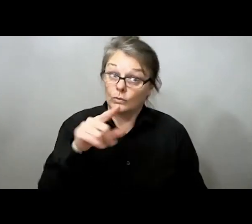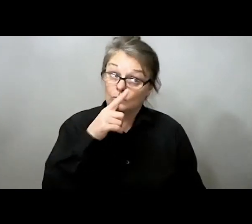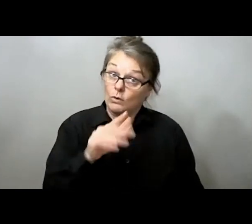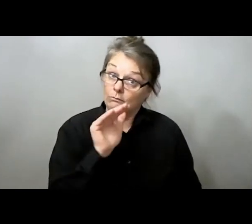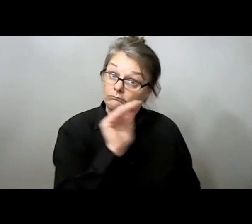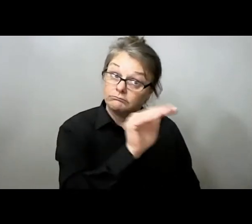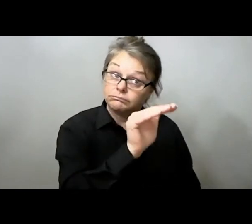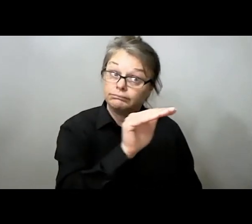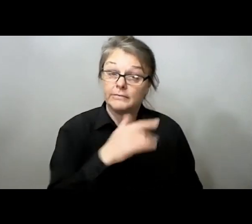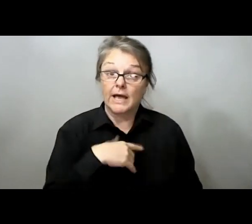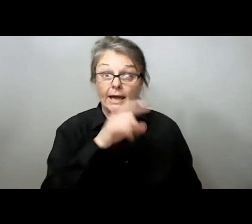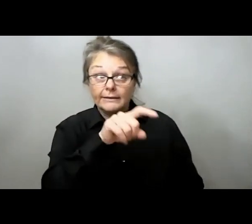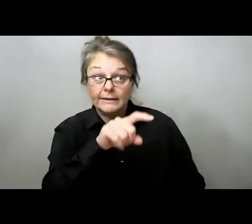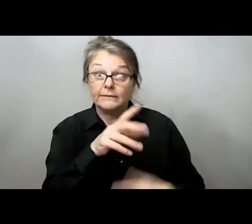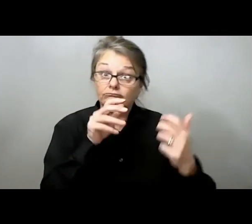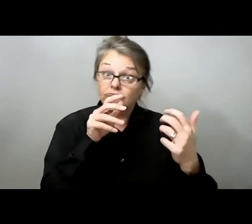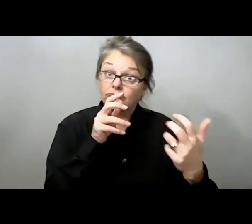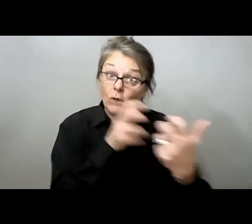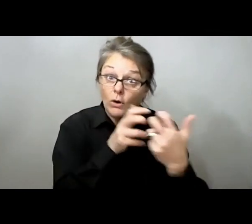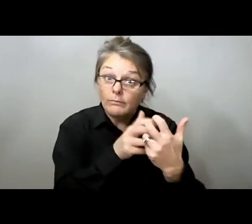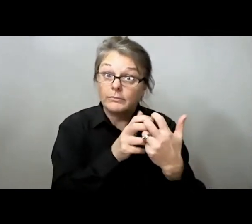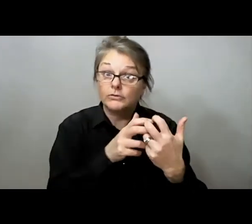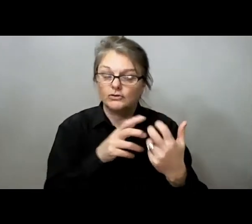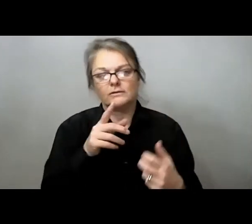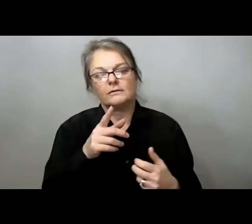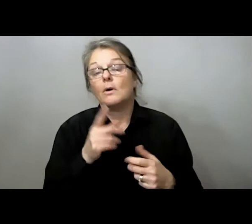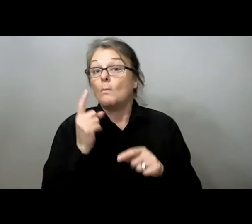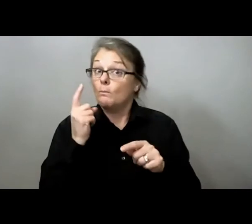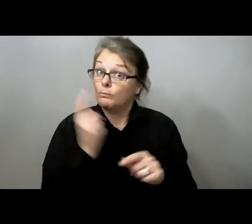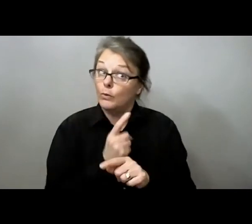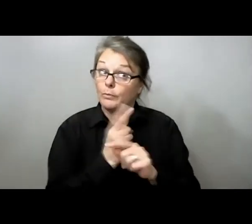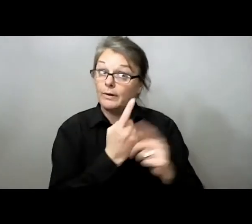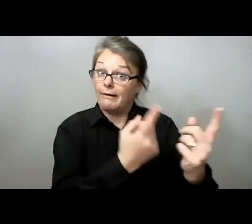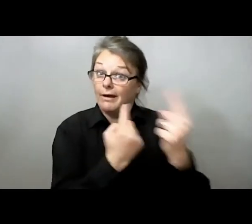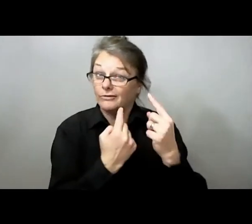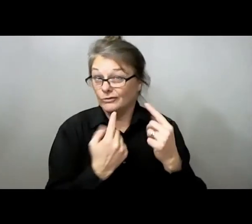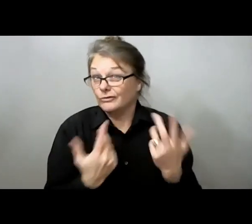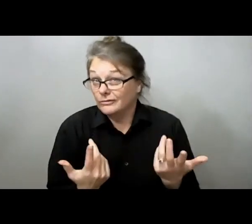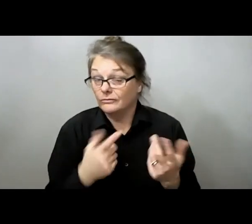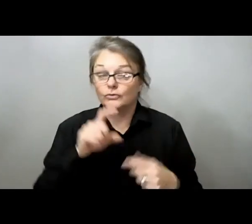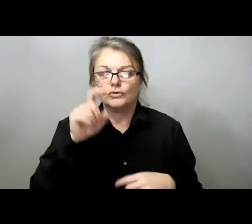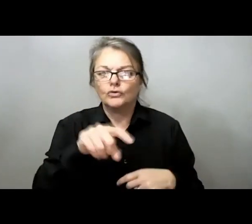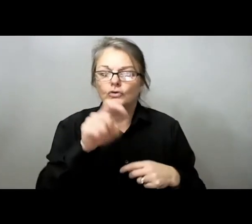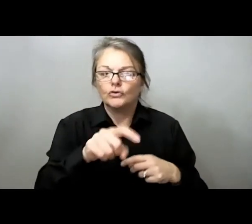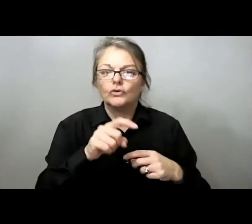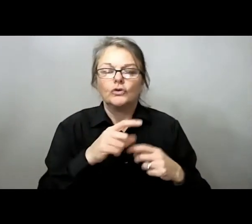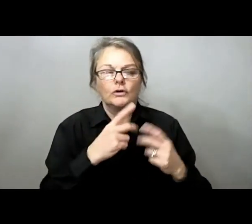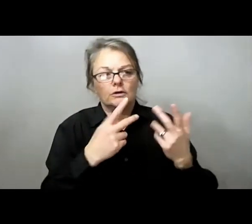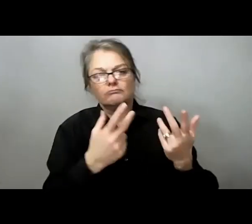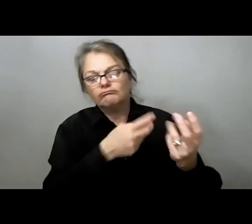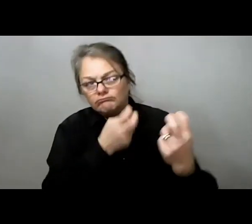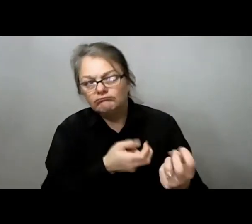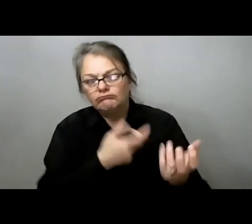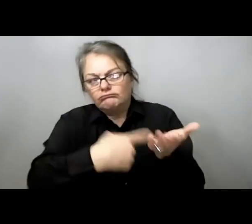A PROPER AND APPROPRIATE RESPONSE WOULD BE TO IMPLEMENT ACCOMMODATIONS THAT ARE SPECIFIC TO YOU